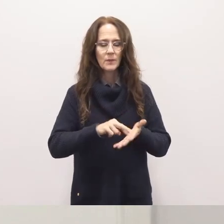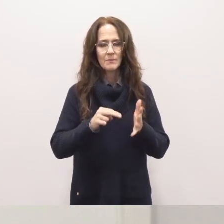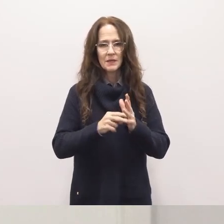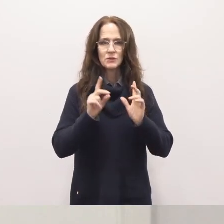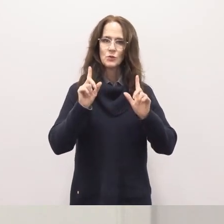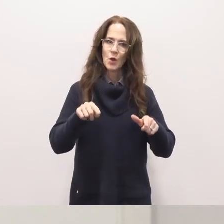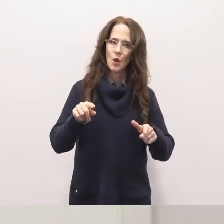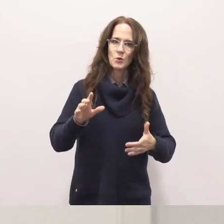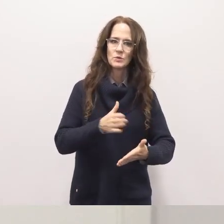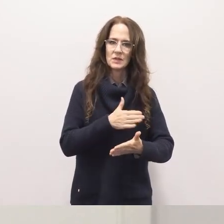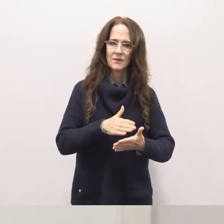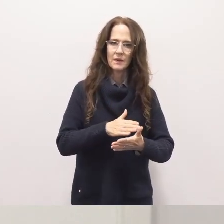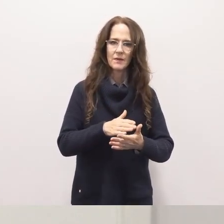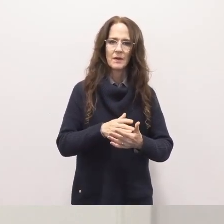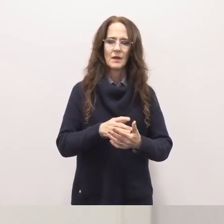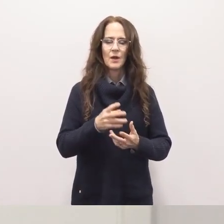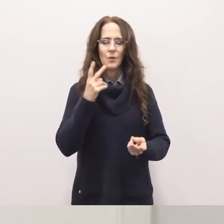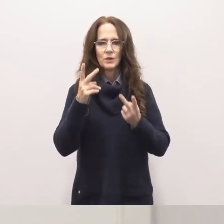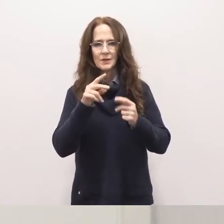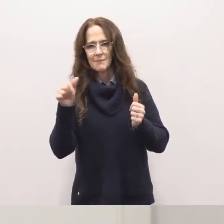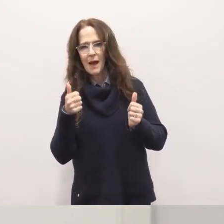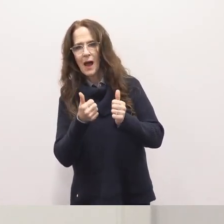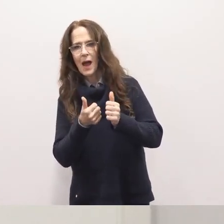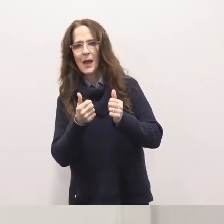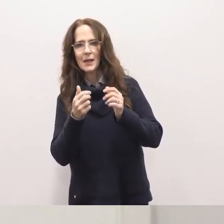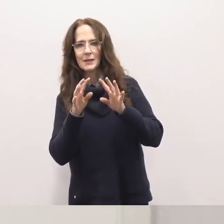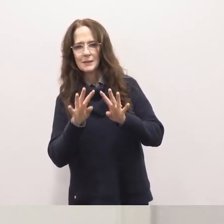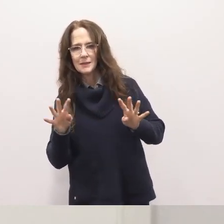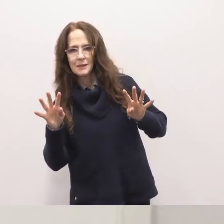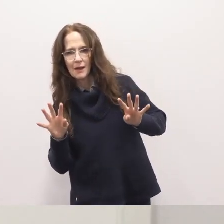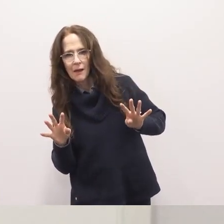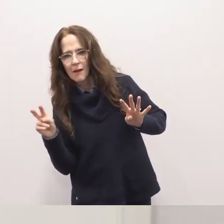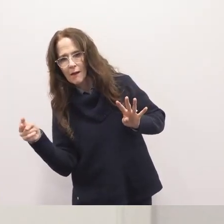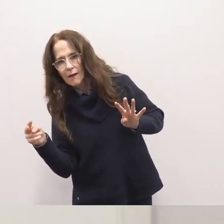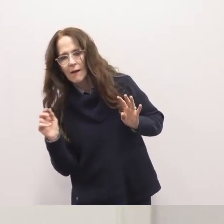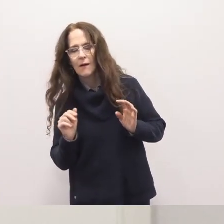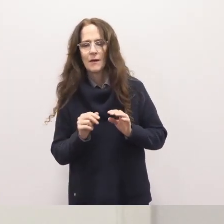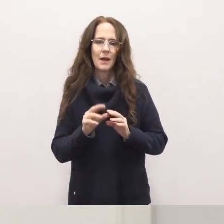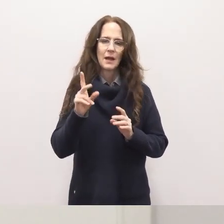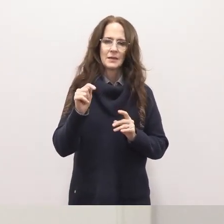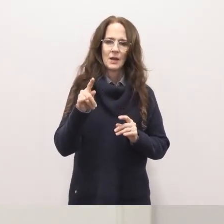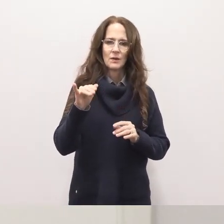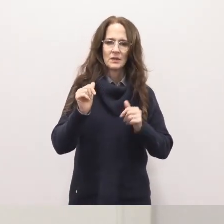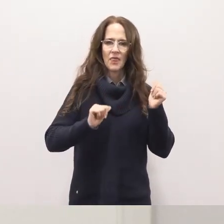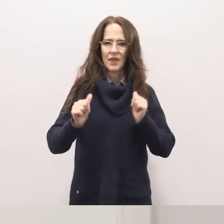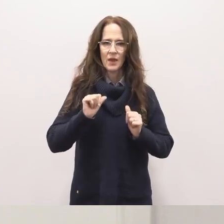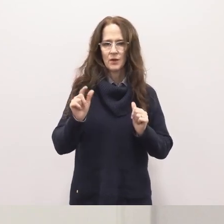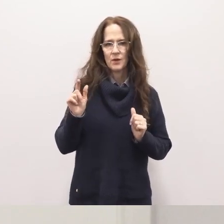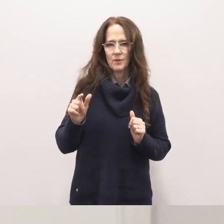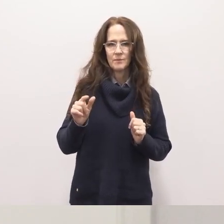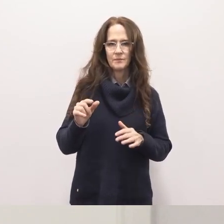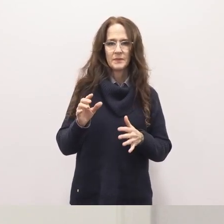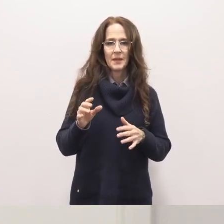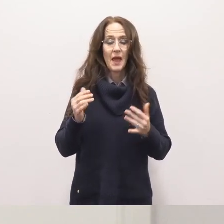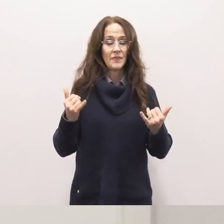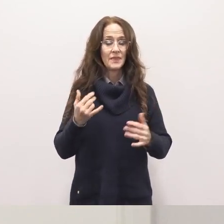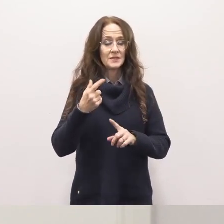but what's behind the scenes and have a wonderful experience in the Terrace Theater. And lastly, this month we will also